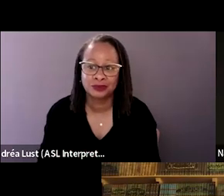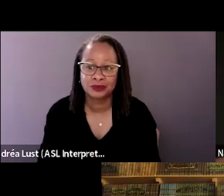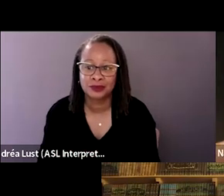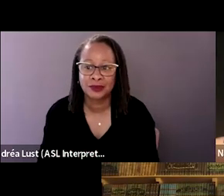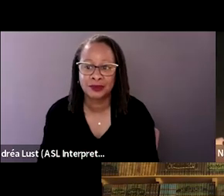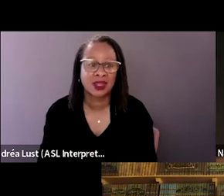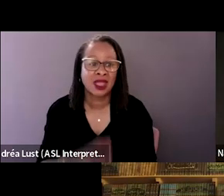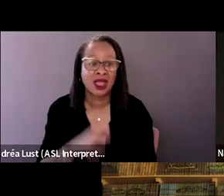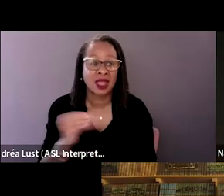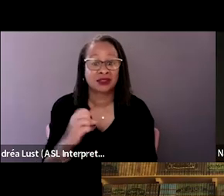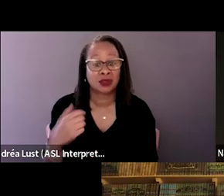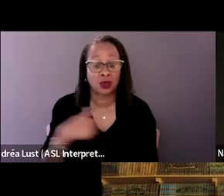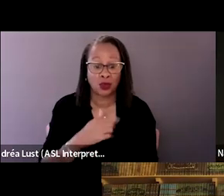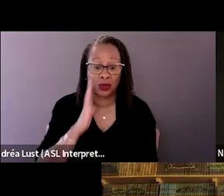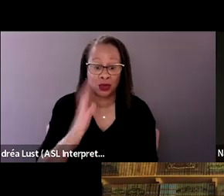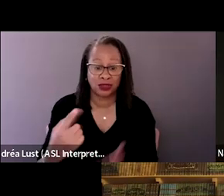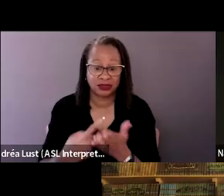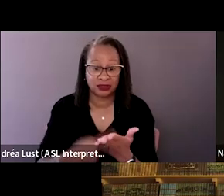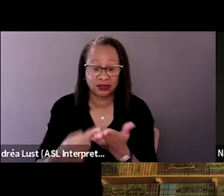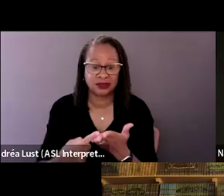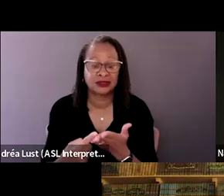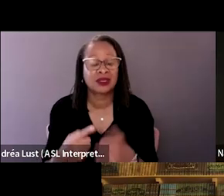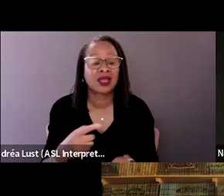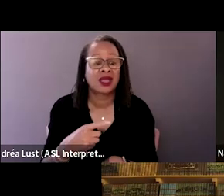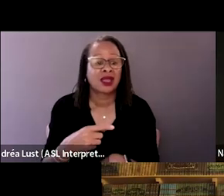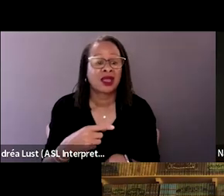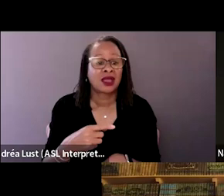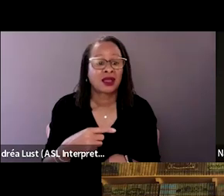So we're talking here about the broadcasting space, and I'd love .